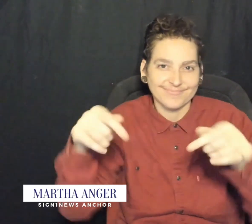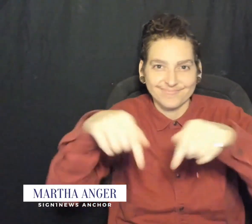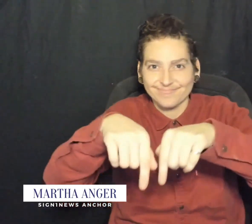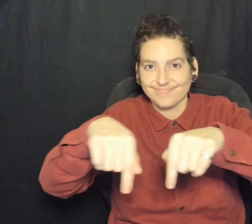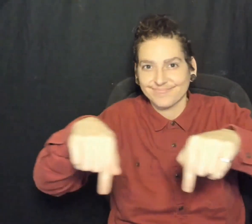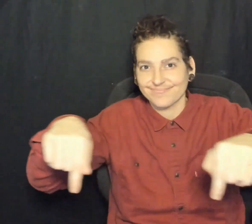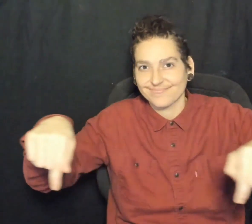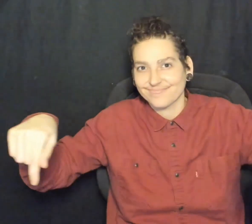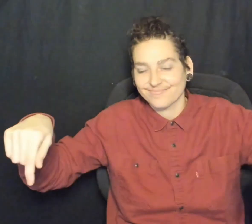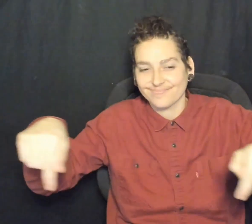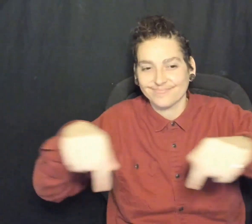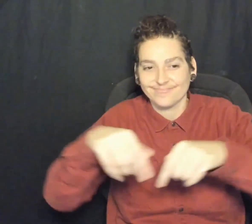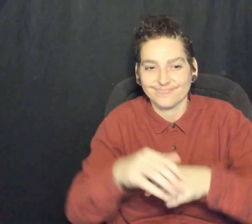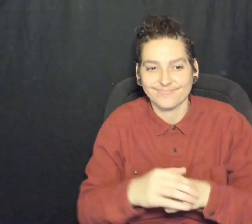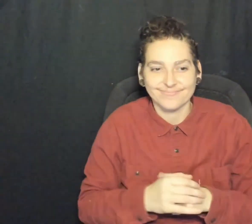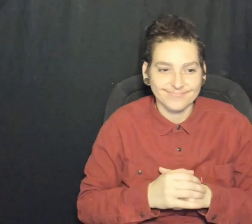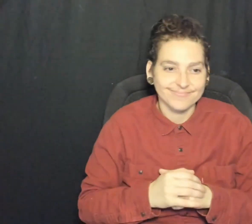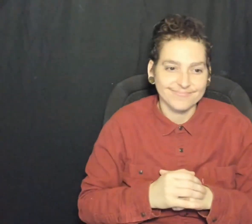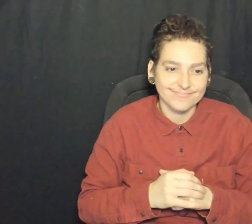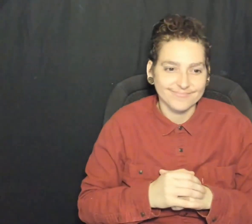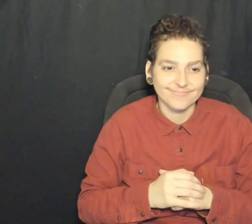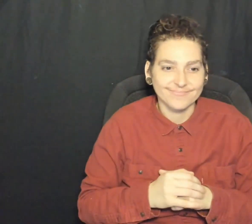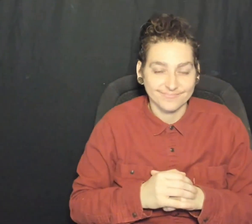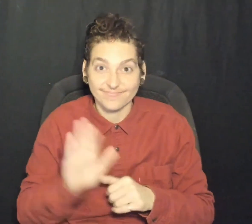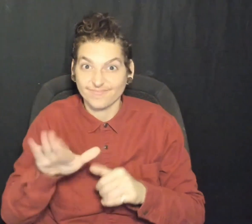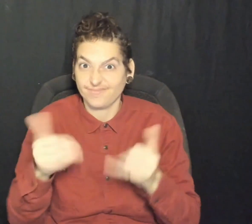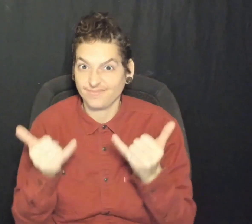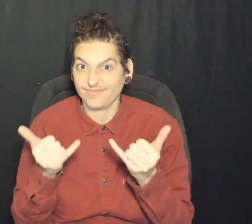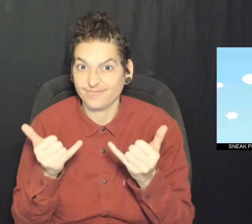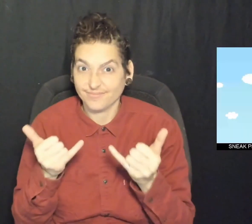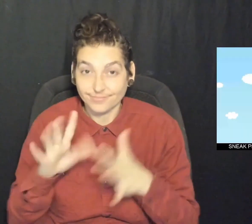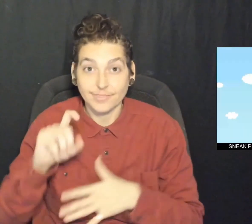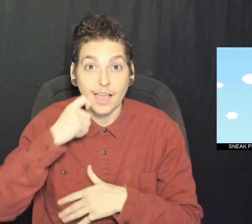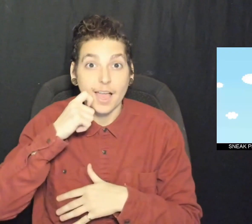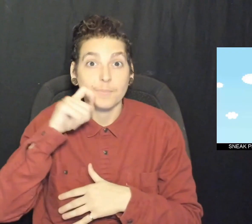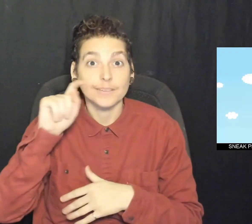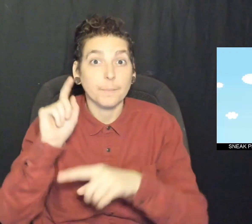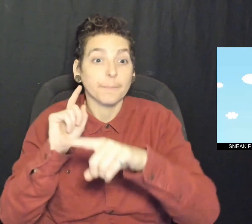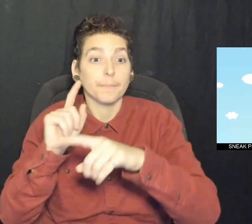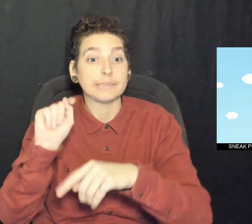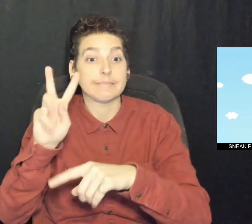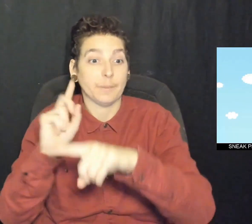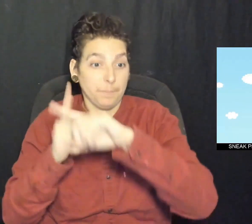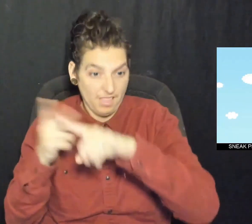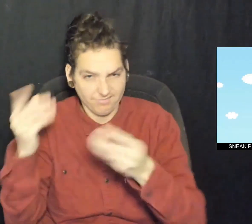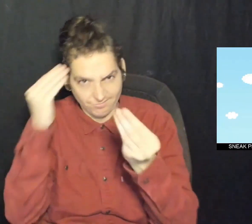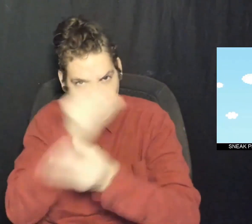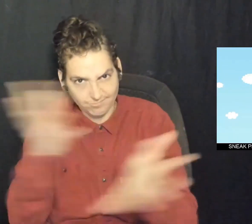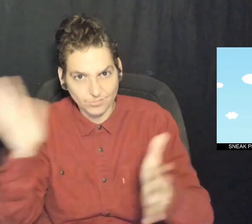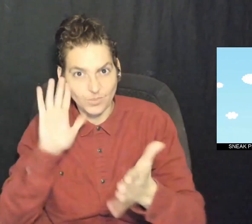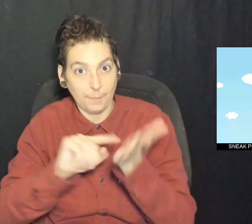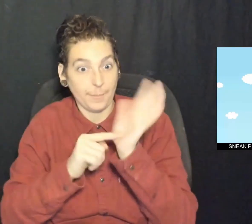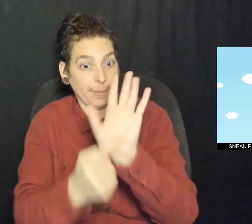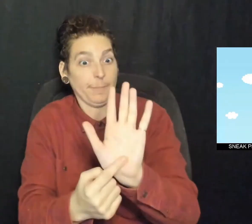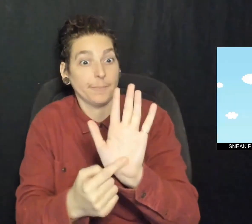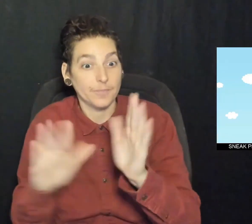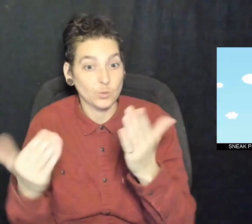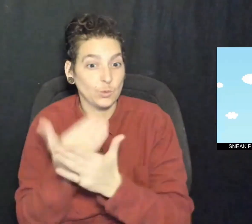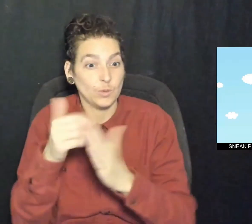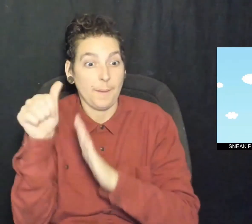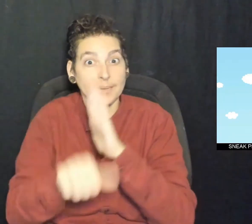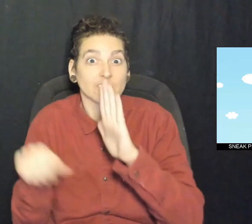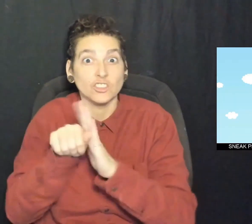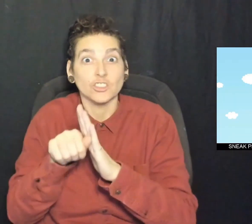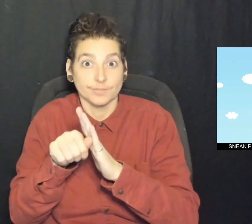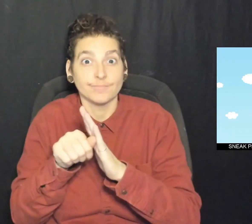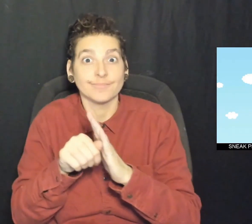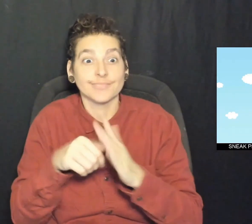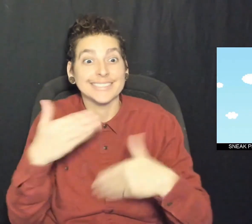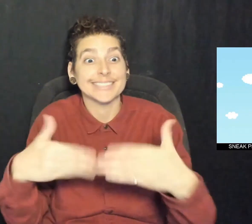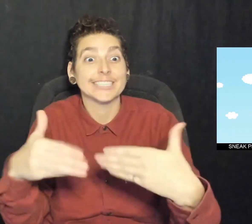we may add it at the bottom of the screen today Apple TV plus announced it will premiere